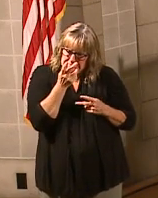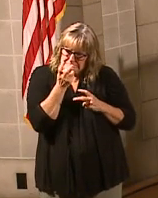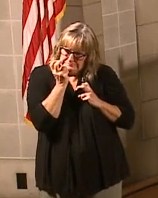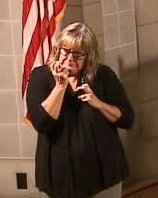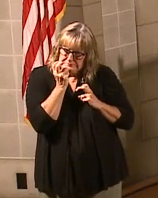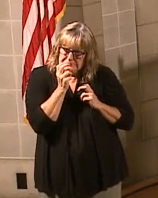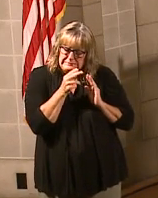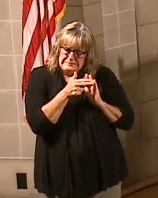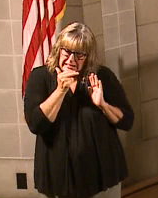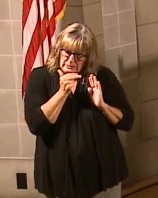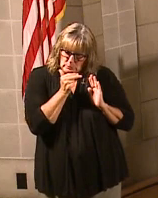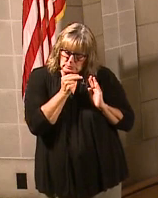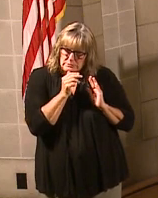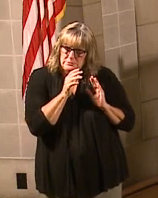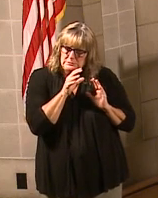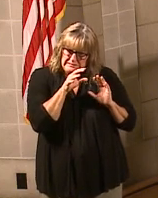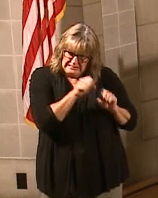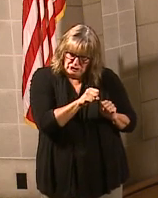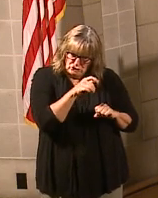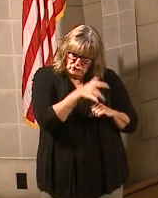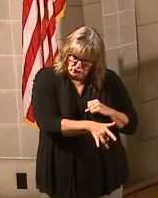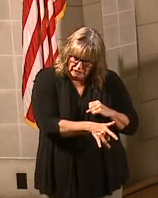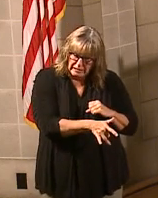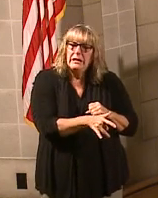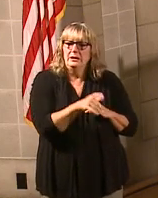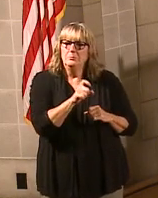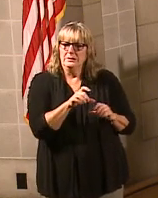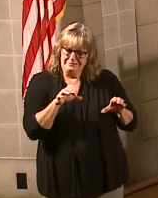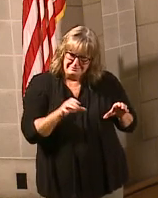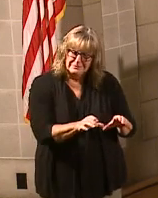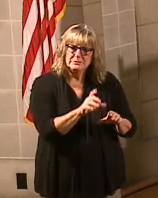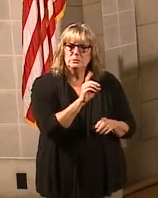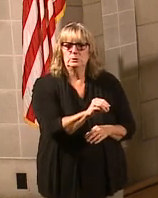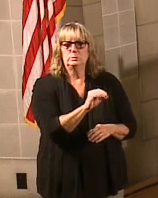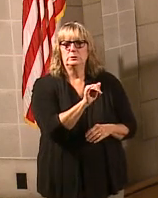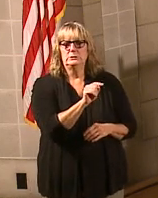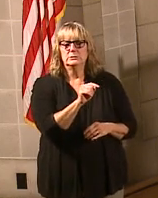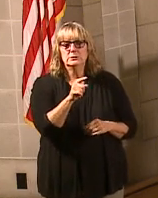PLEASE, THIS IS SOMETHING THAT